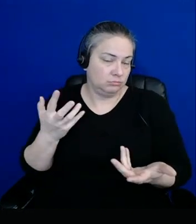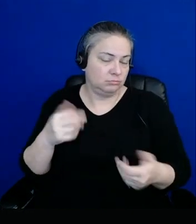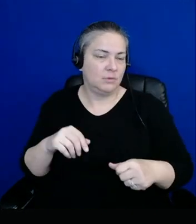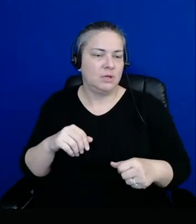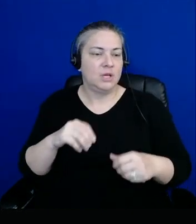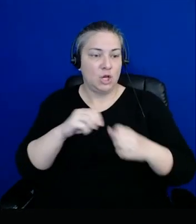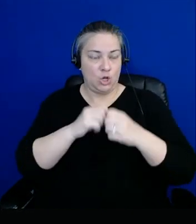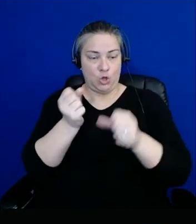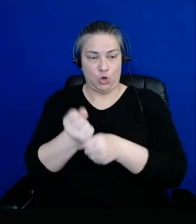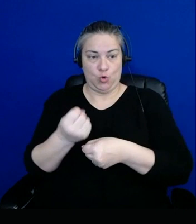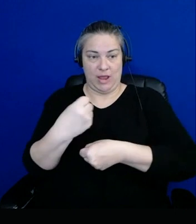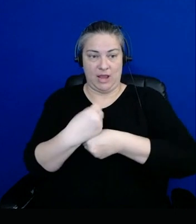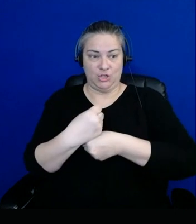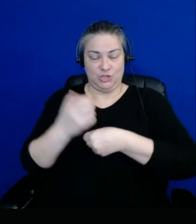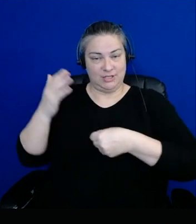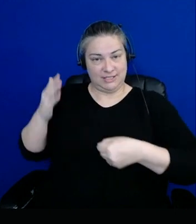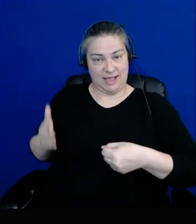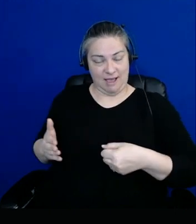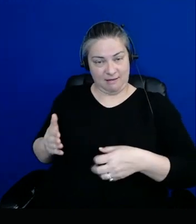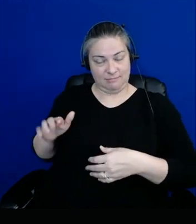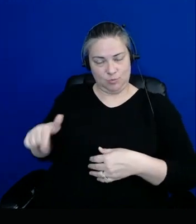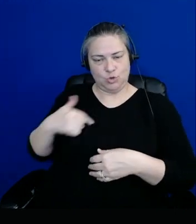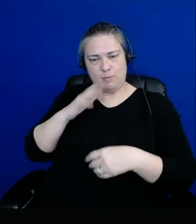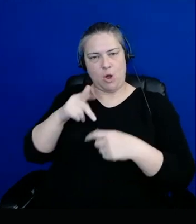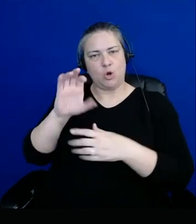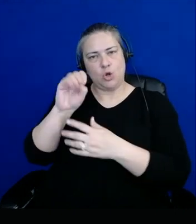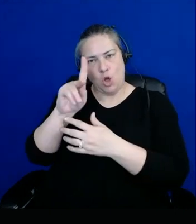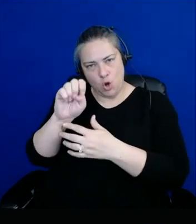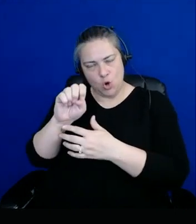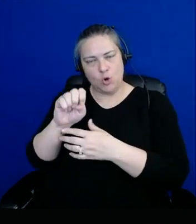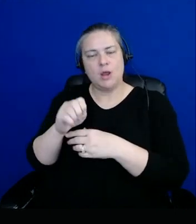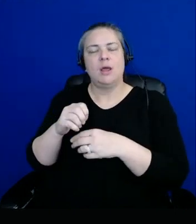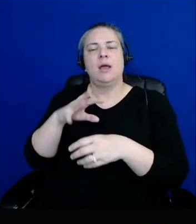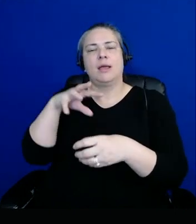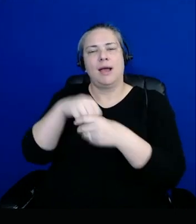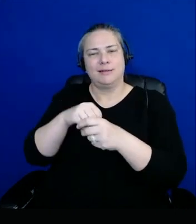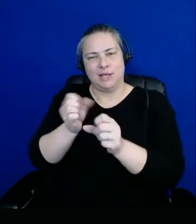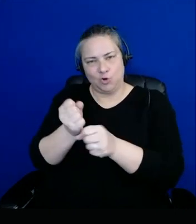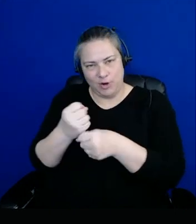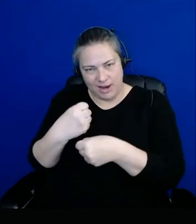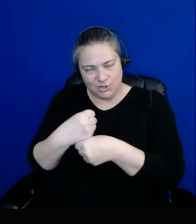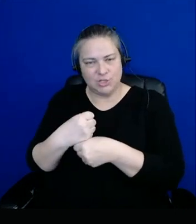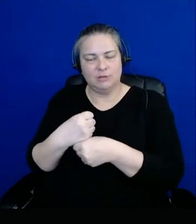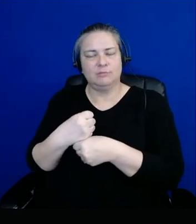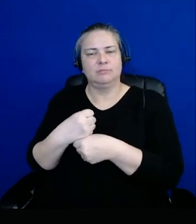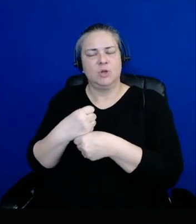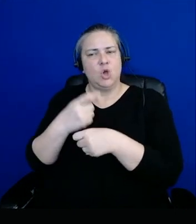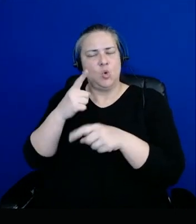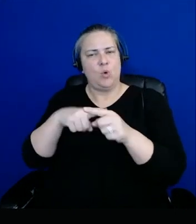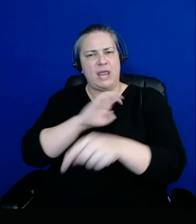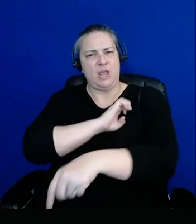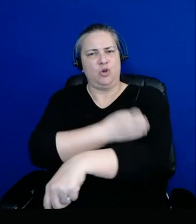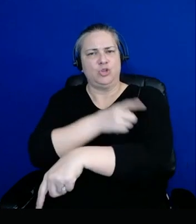In the Creation side, we're talking about code and content creation and the energy that you're really putting into your game.